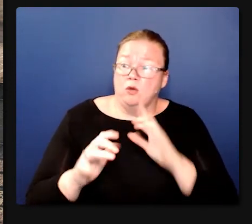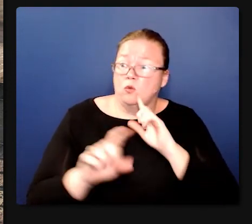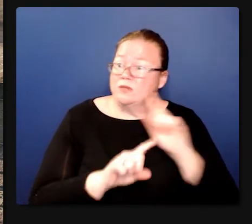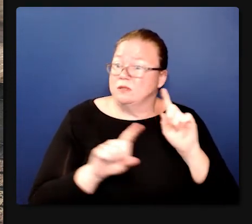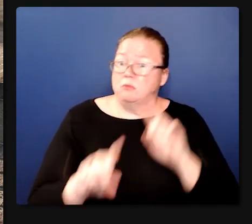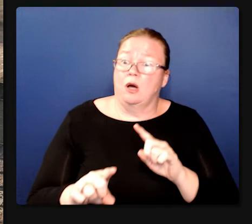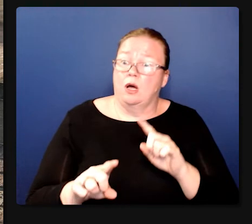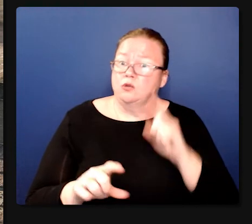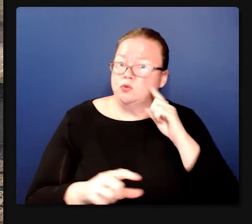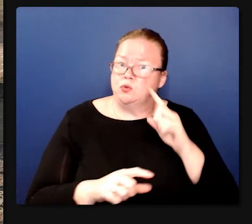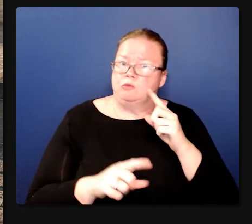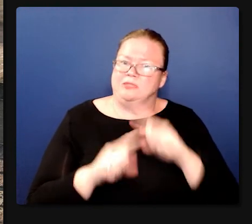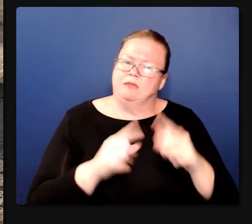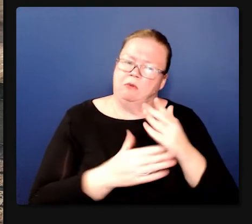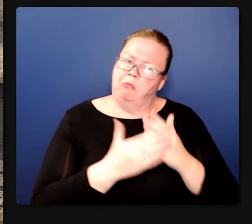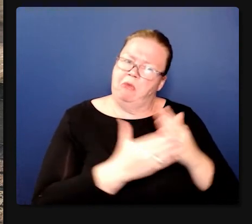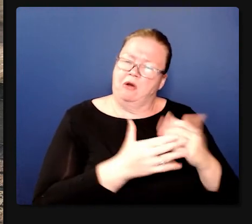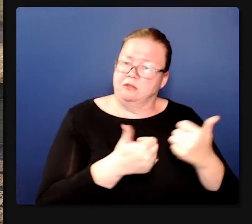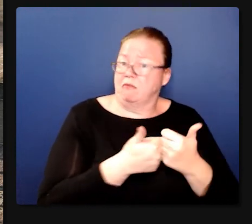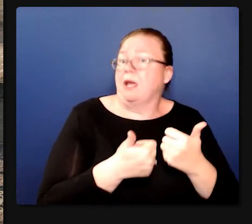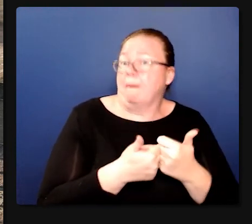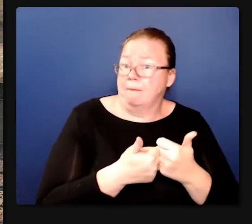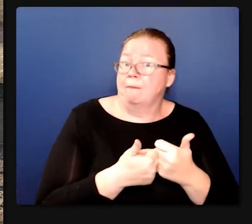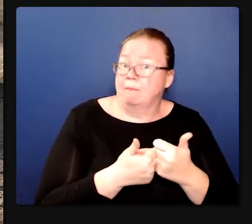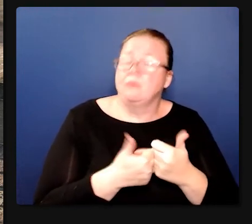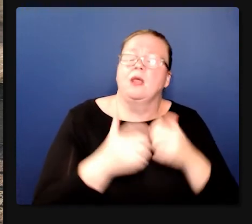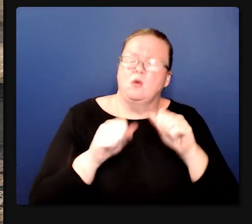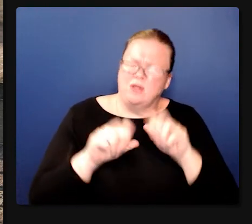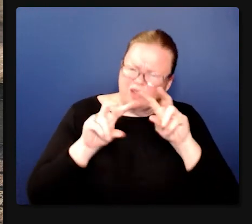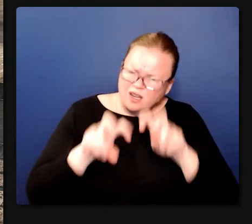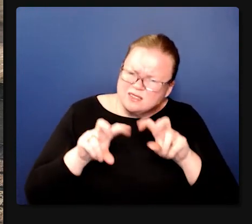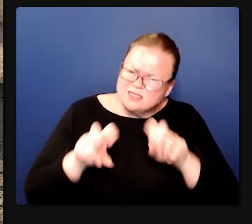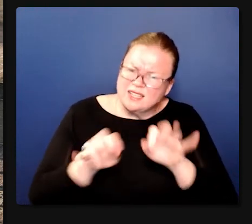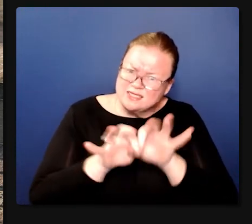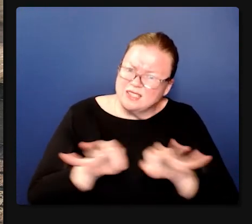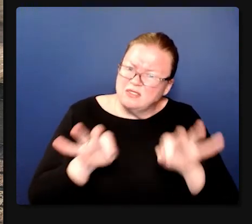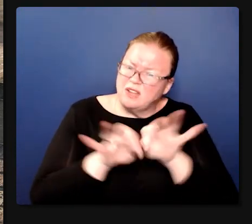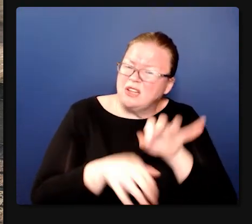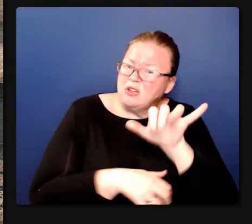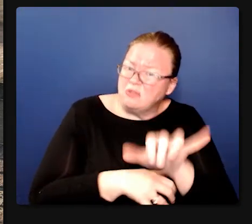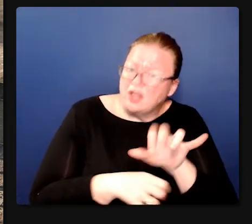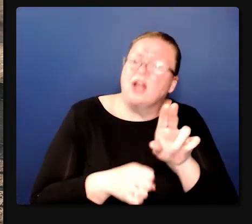to certain features of the game, and we can assess the value of that using telemetry data.